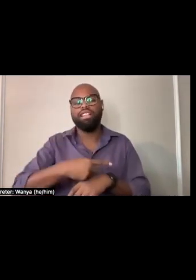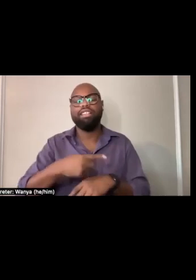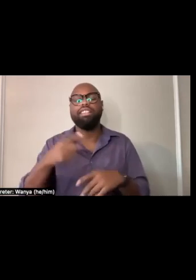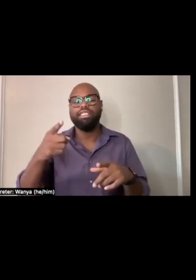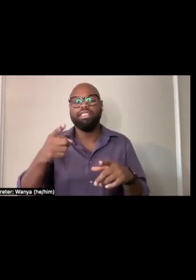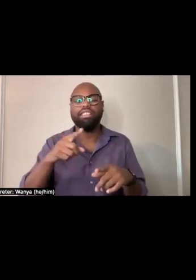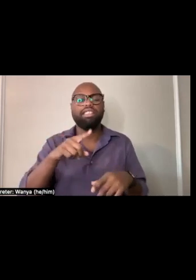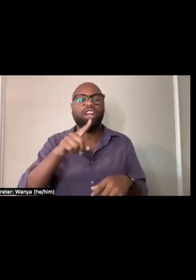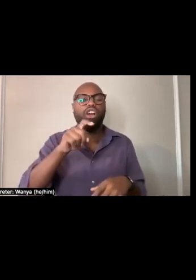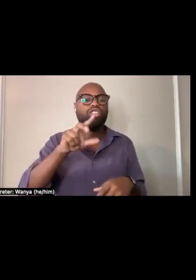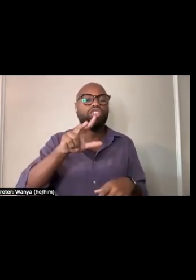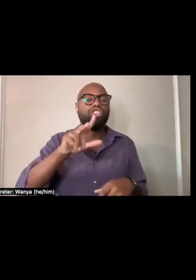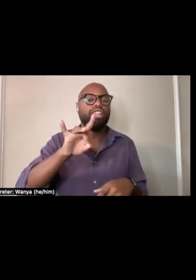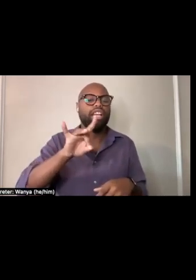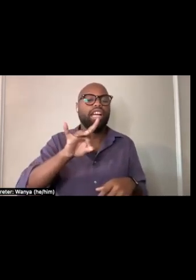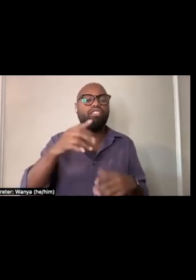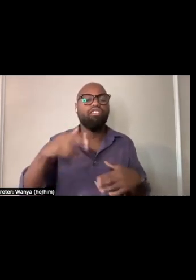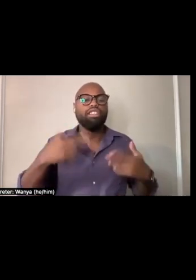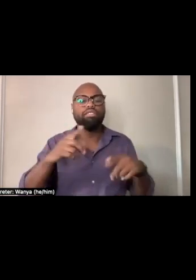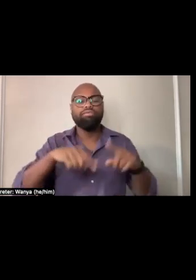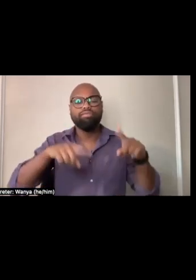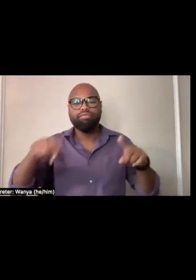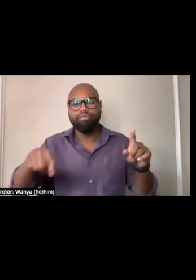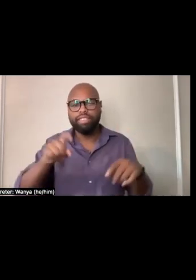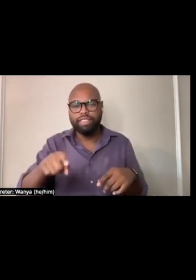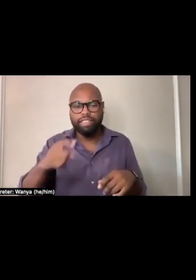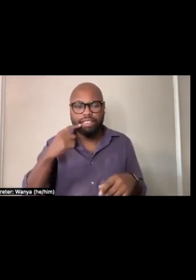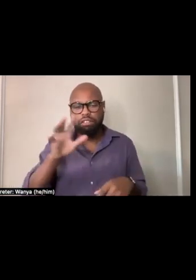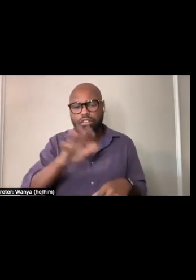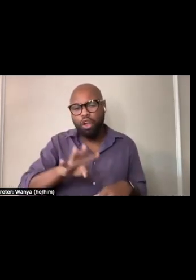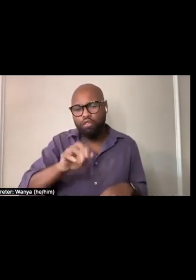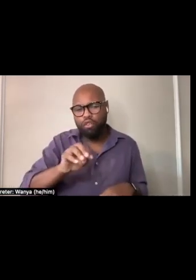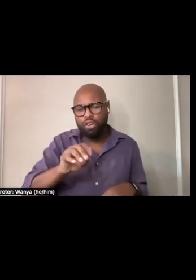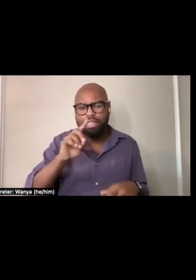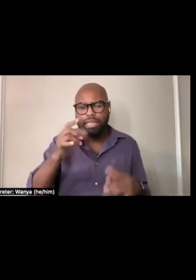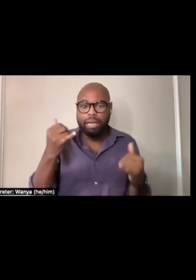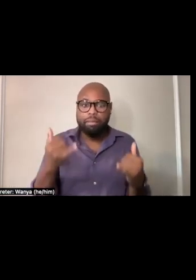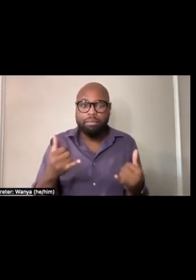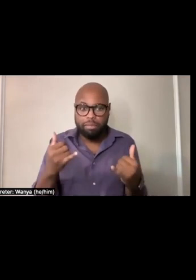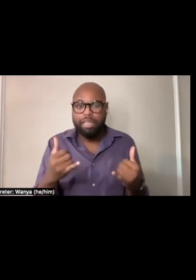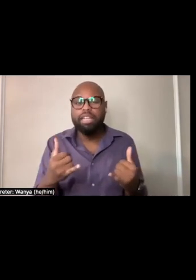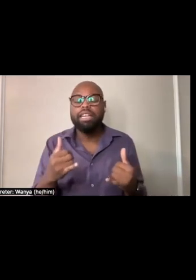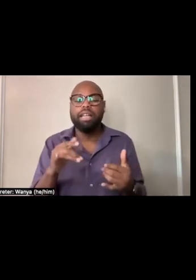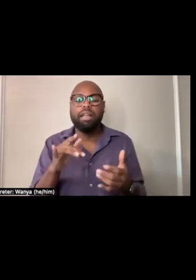About 40 of them needed immediate medical care, personal care services, DME,